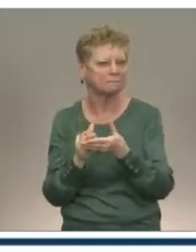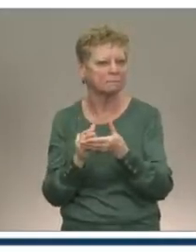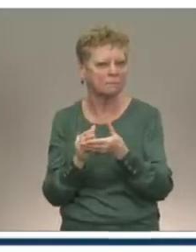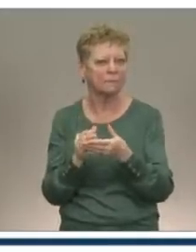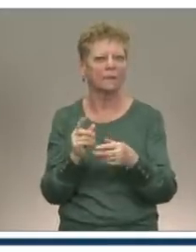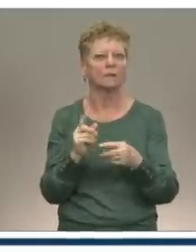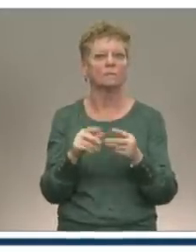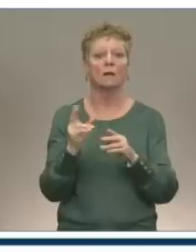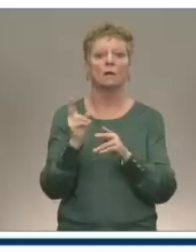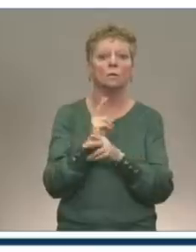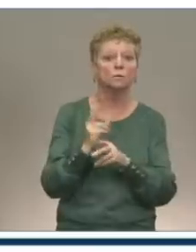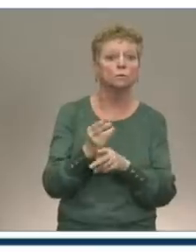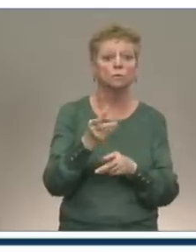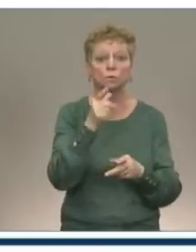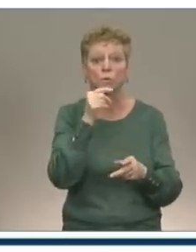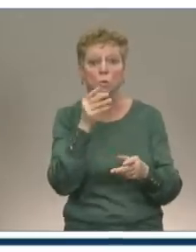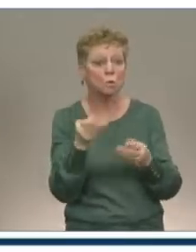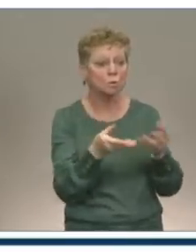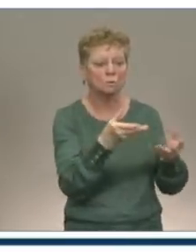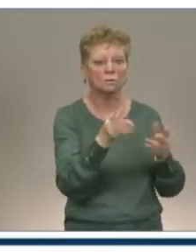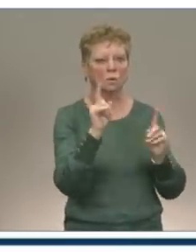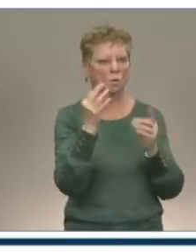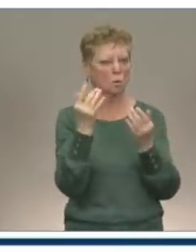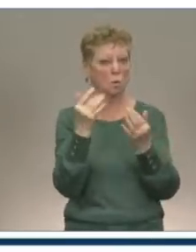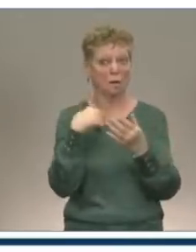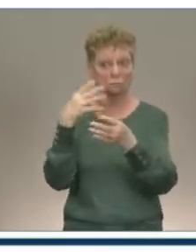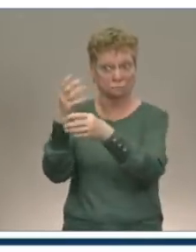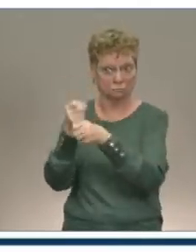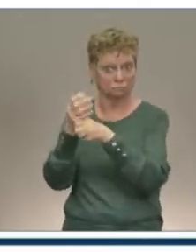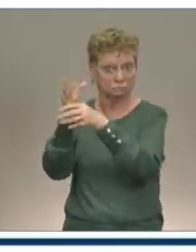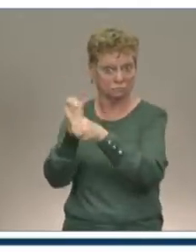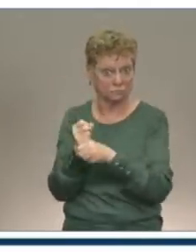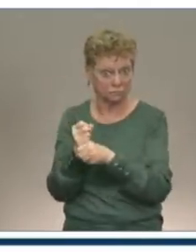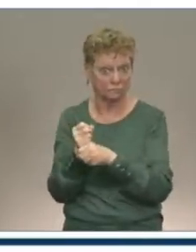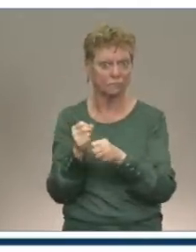will be made through you know as we get to the vaccine and through uh press releases and when